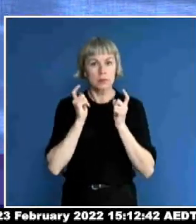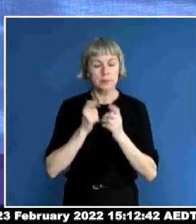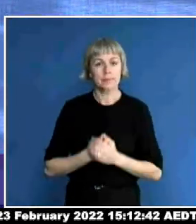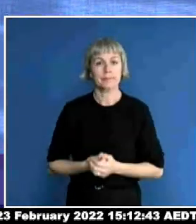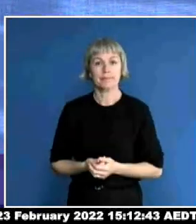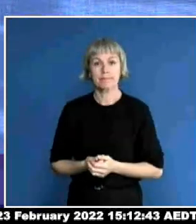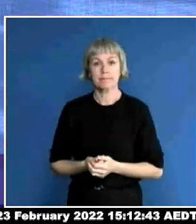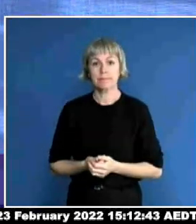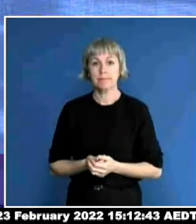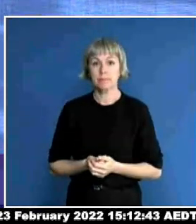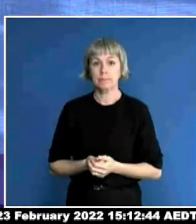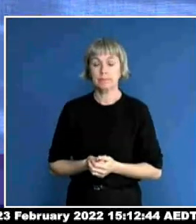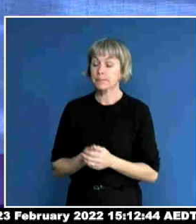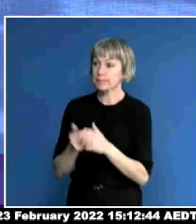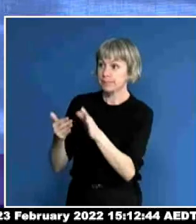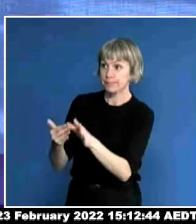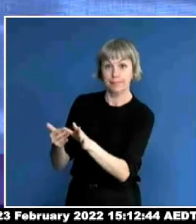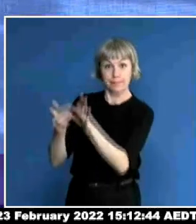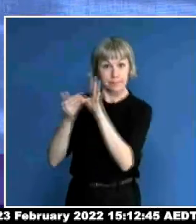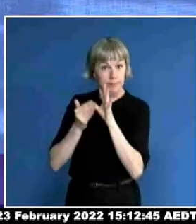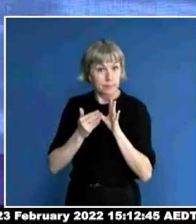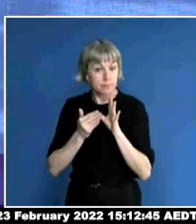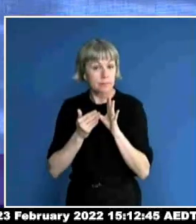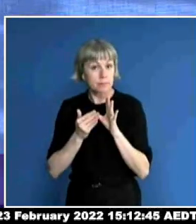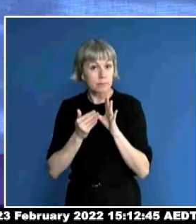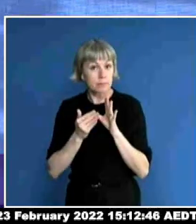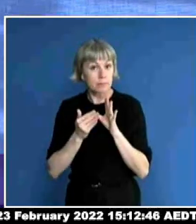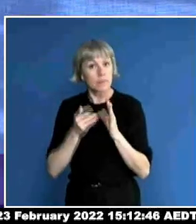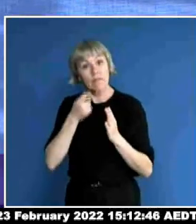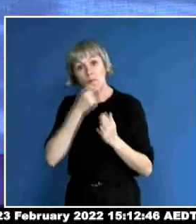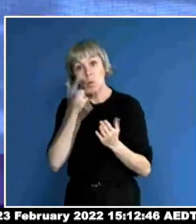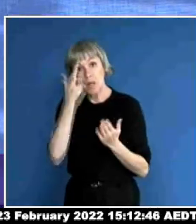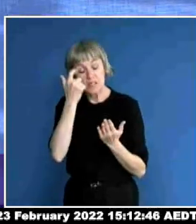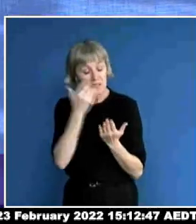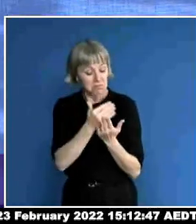You got some recommendations about who your referee might be.